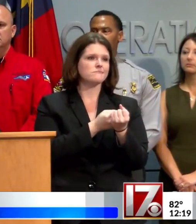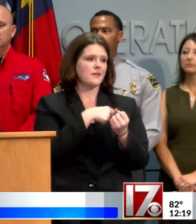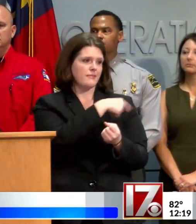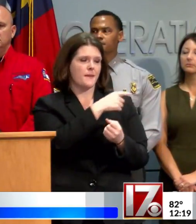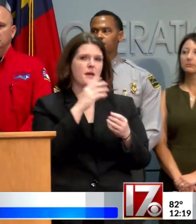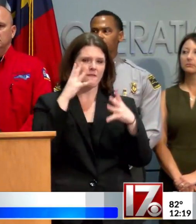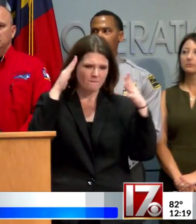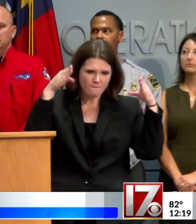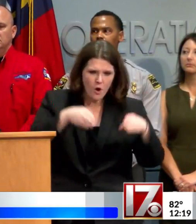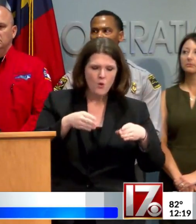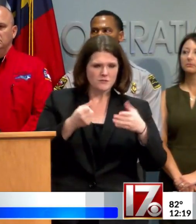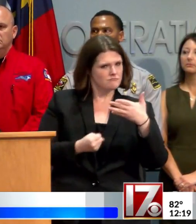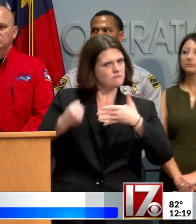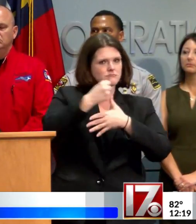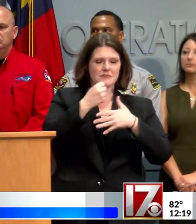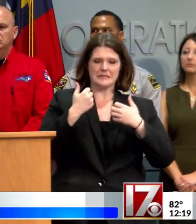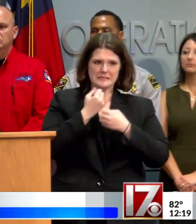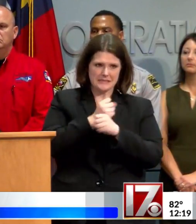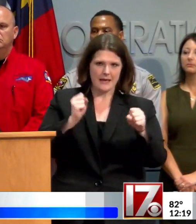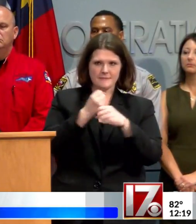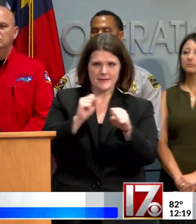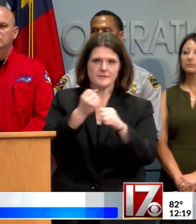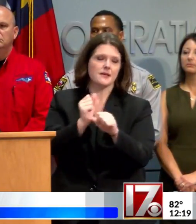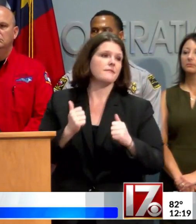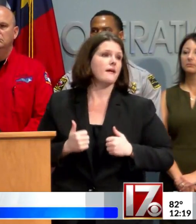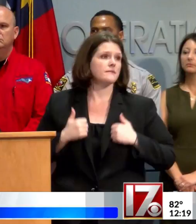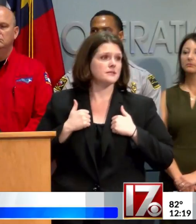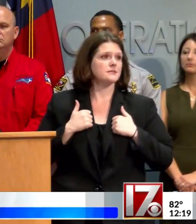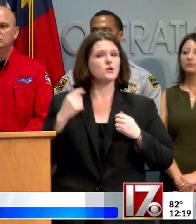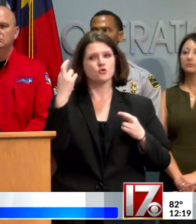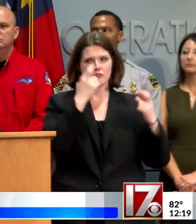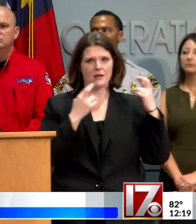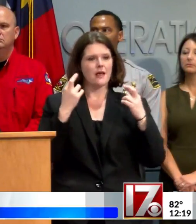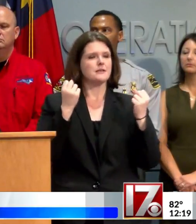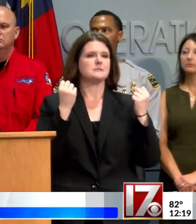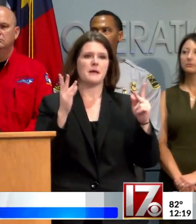WE WILL DO EVERYTHING WE CAN TO HELP THE GOVERNOR AND HIS TEAM, THE DEDICATED MEMBERS YOU HAVE